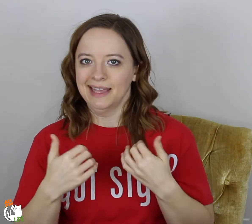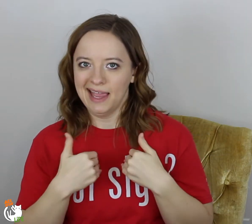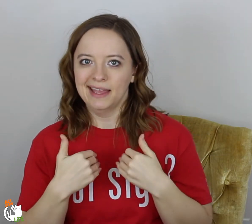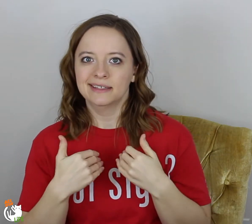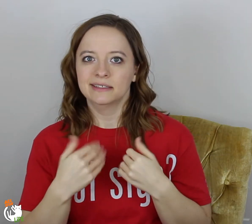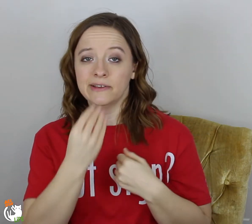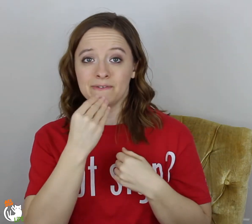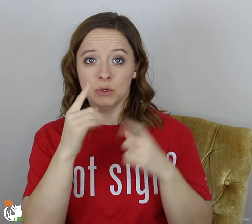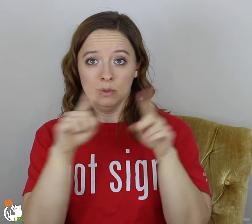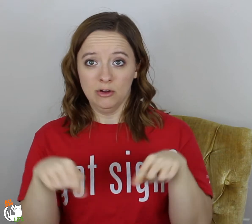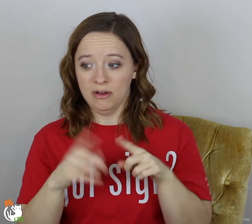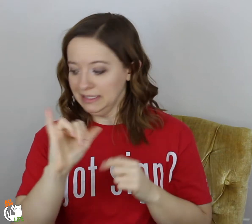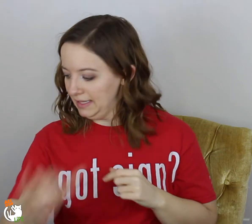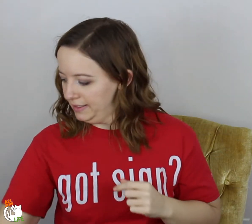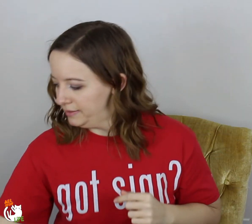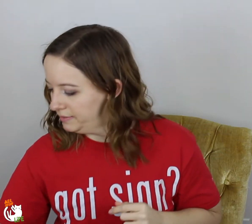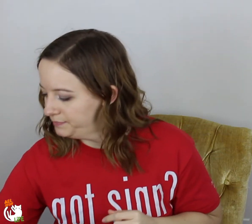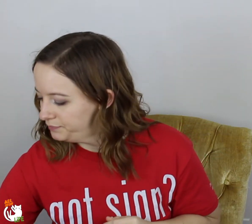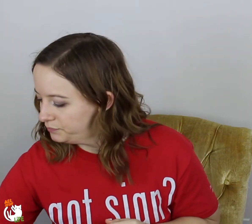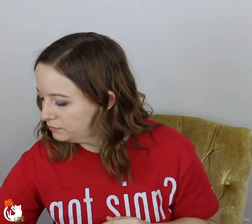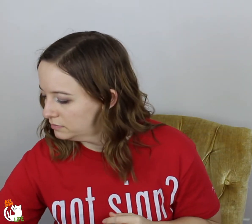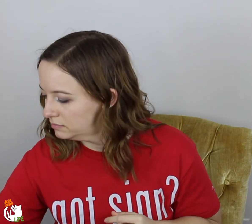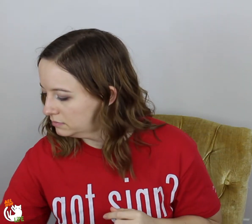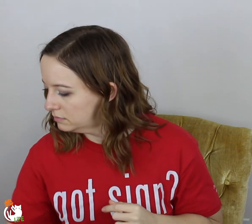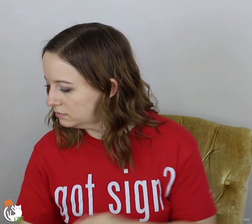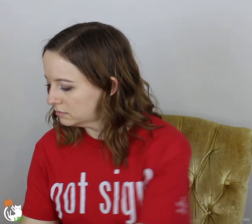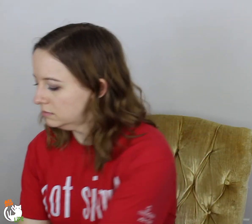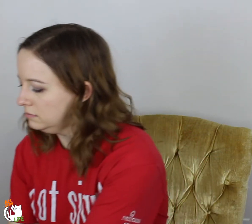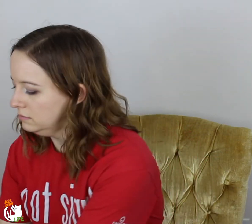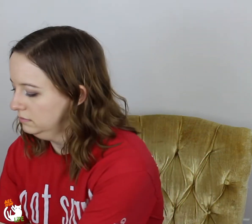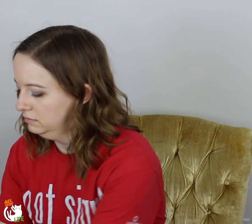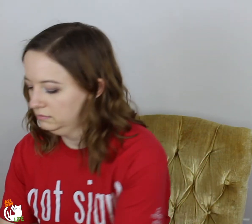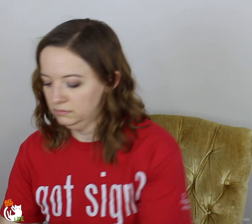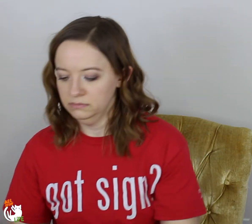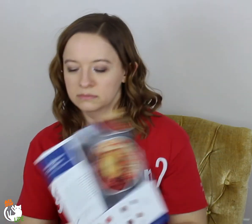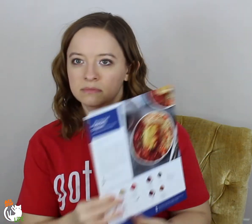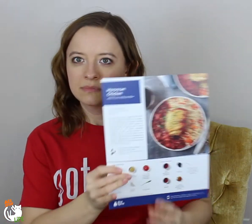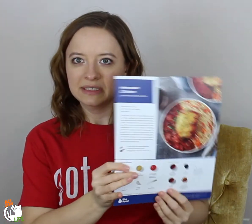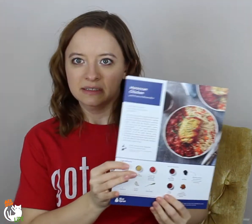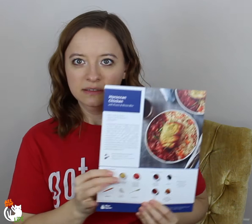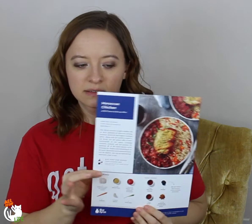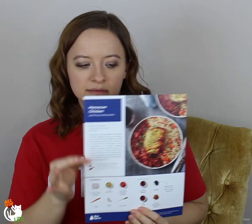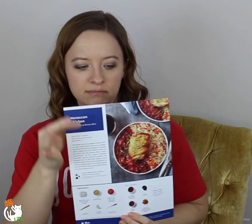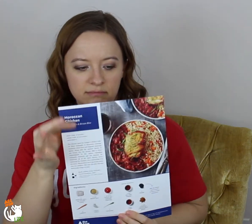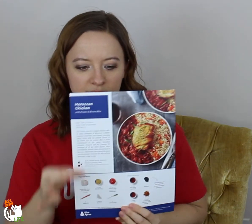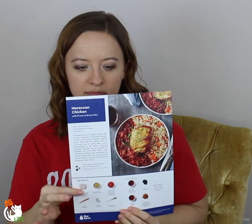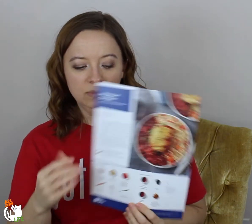Plus it will have food cards like..... these.